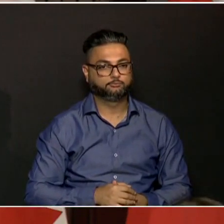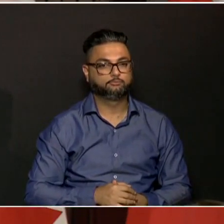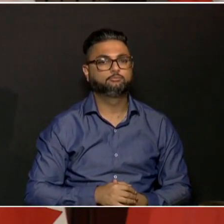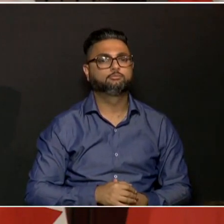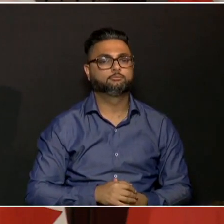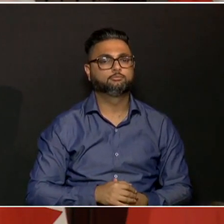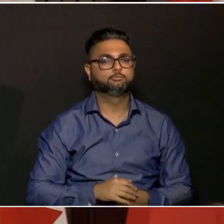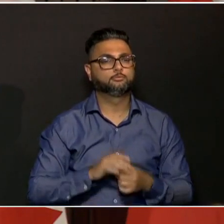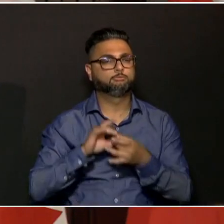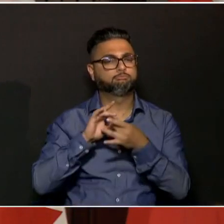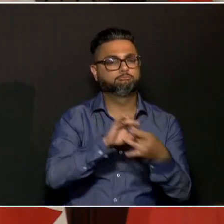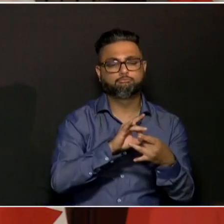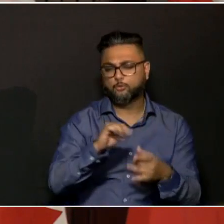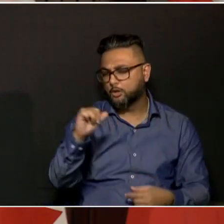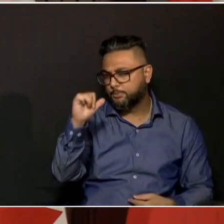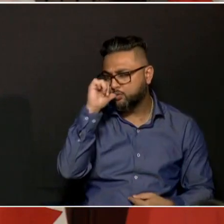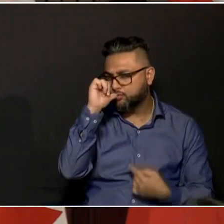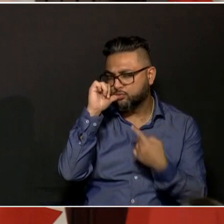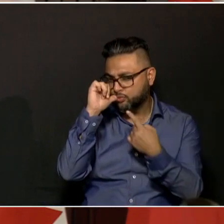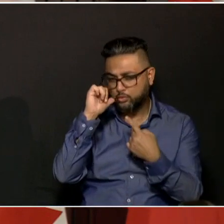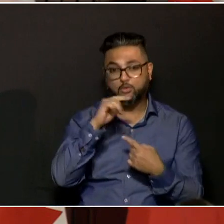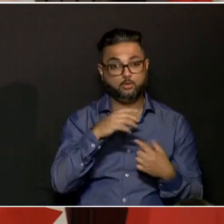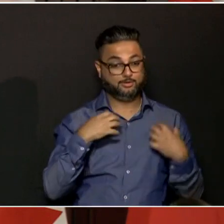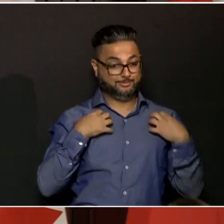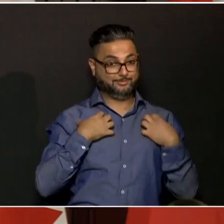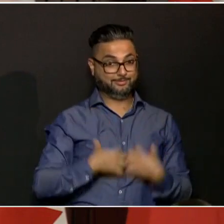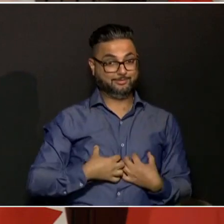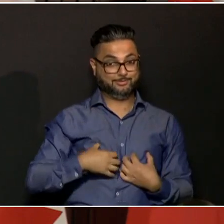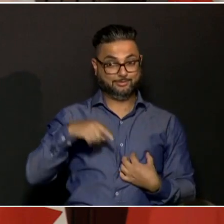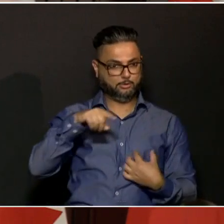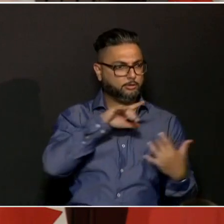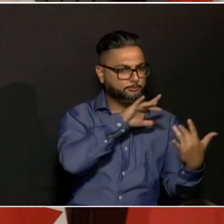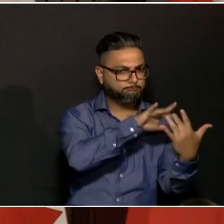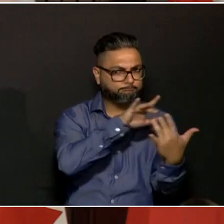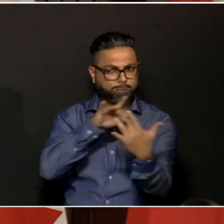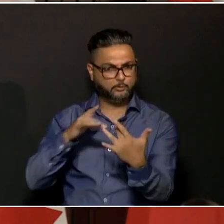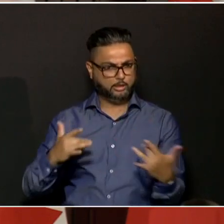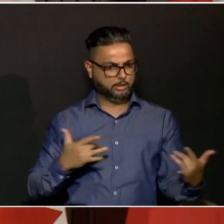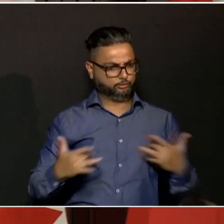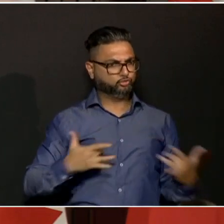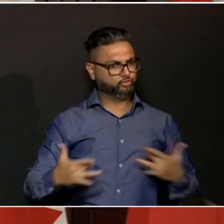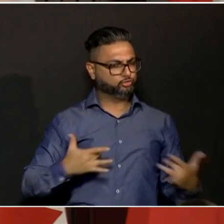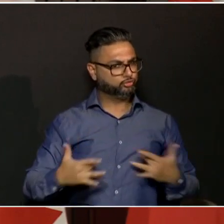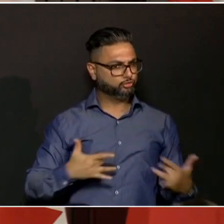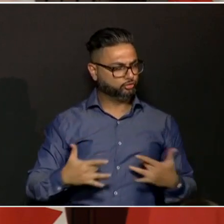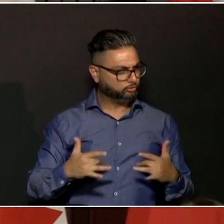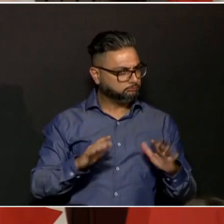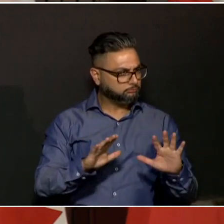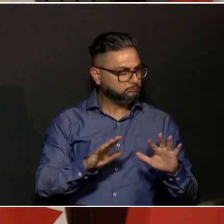Just going back to the bar scene, he mentioned the input from the mayor and I think the mayor